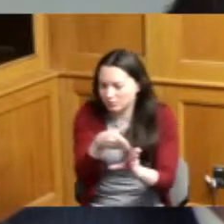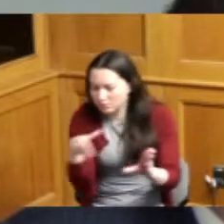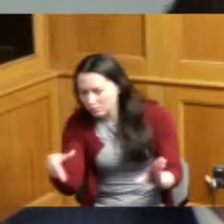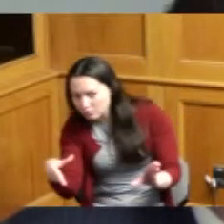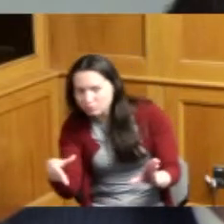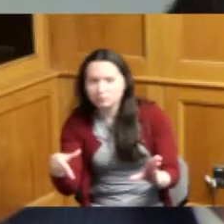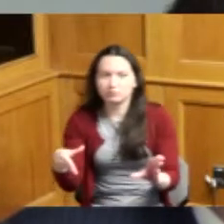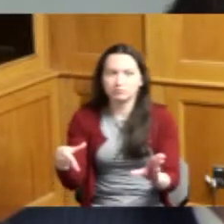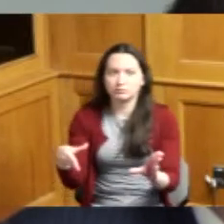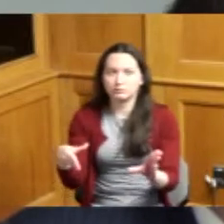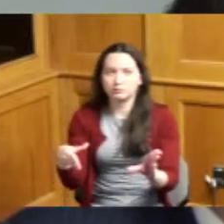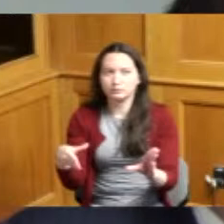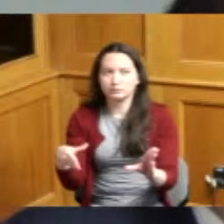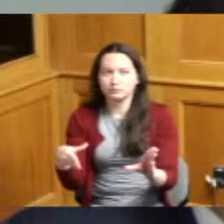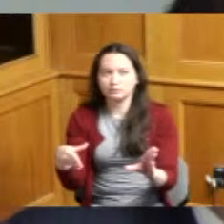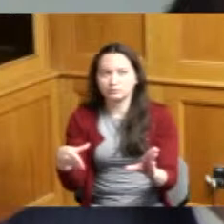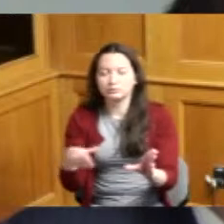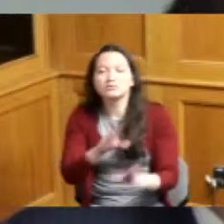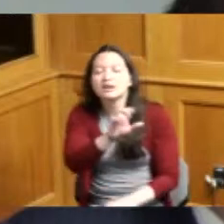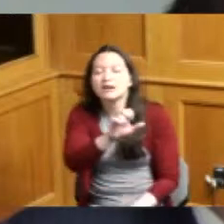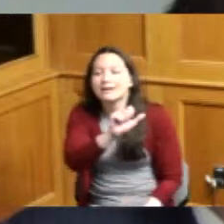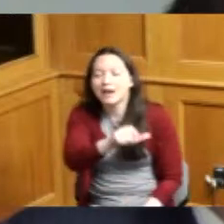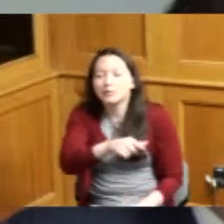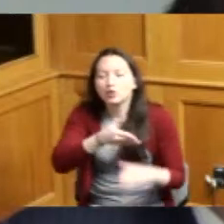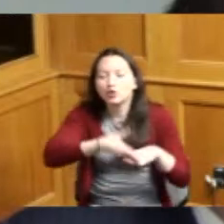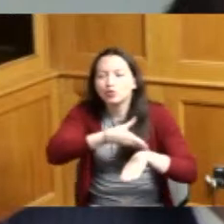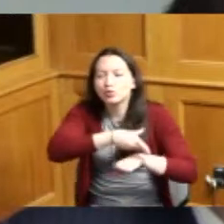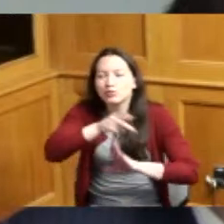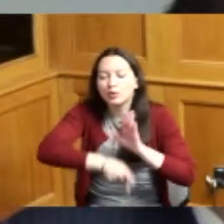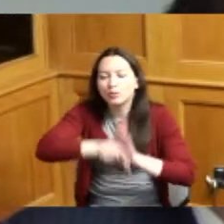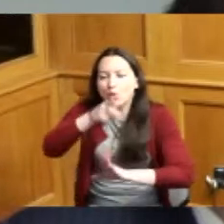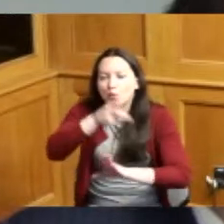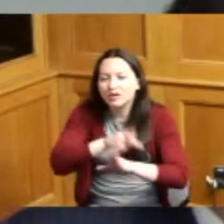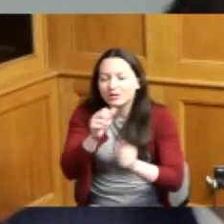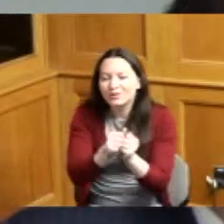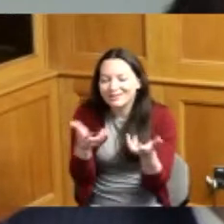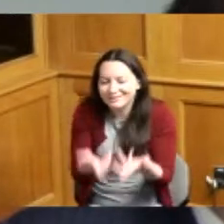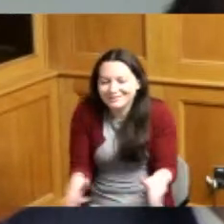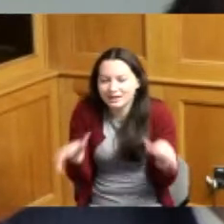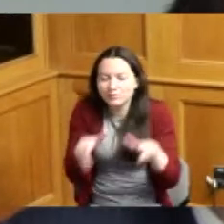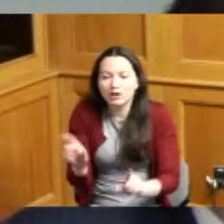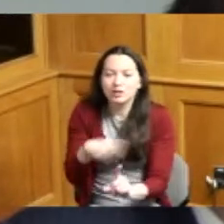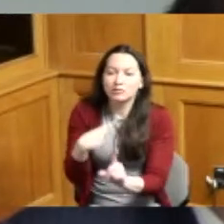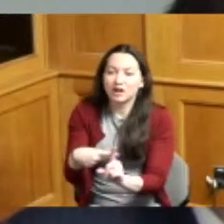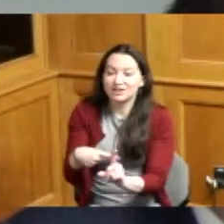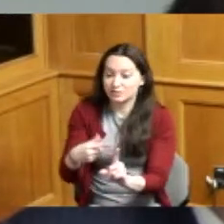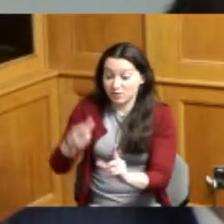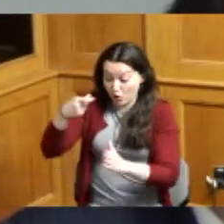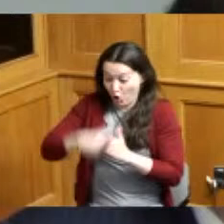of the capital improvement program for the stadium and uh costs that we already know that we